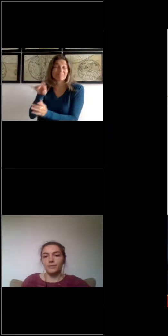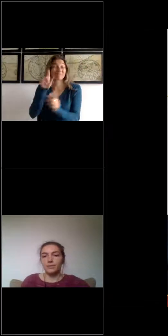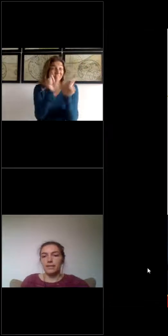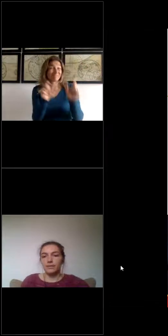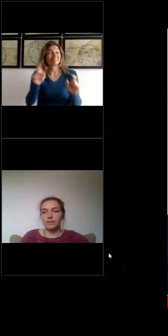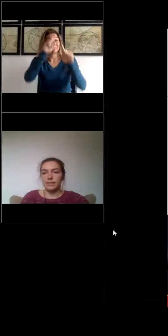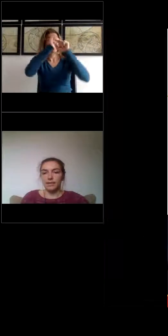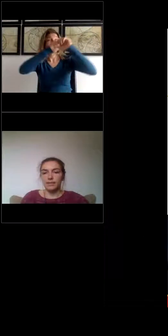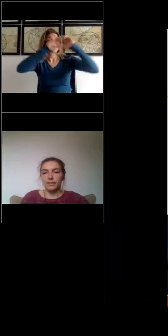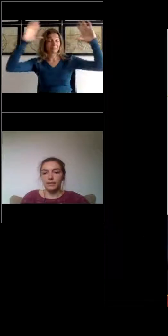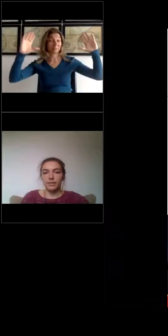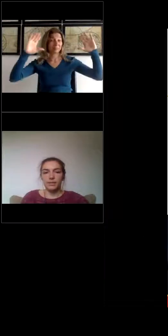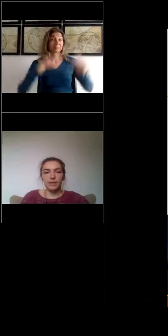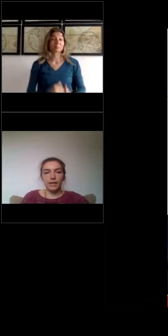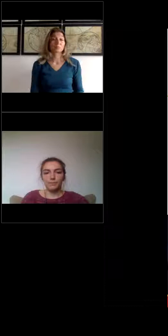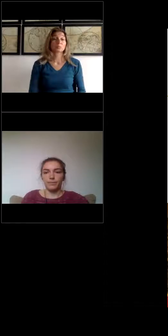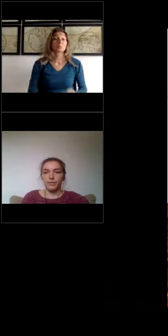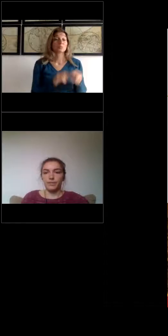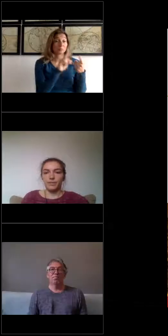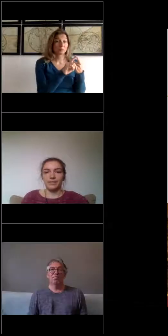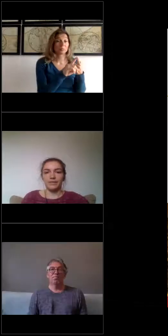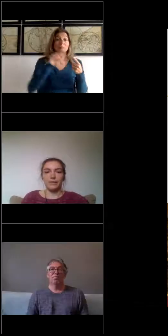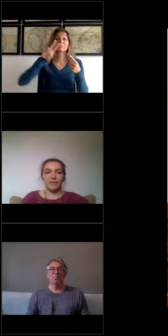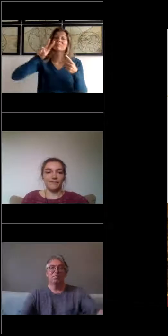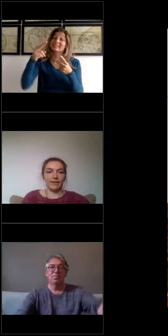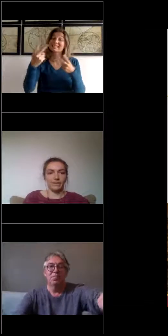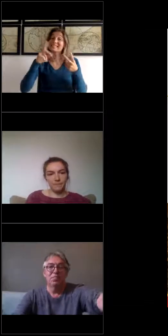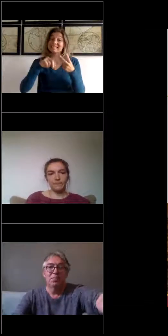I want to present a second statement which is similar.